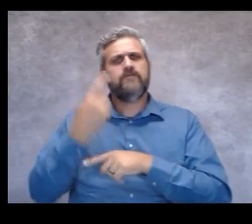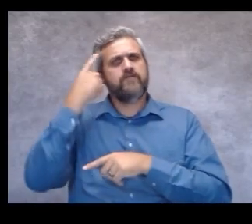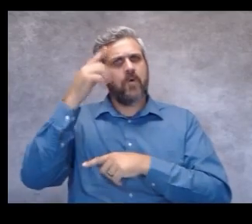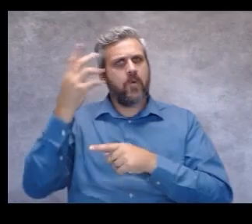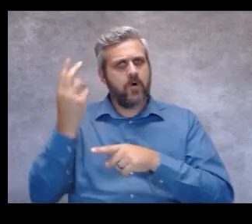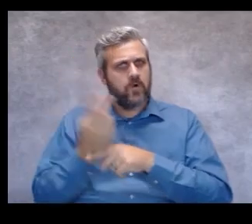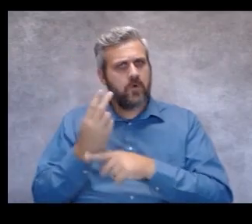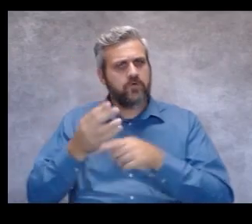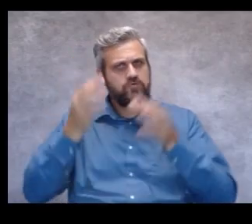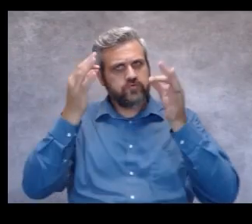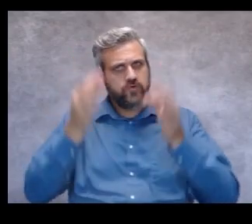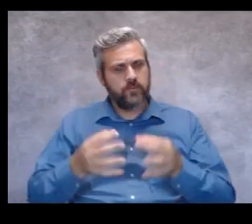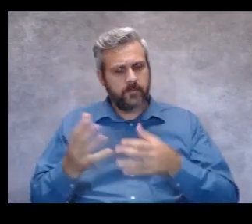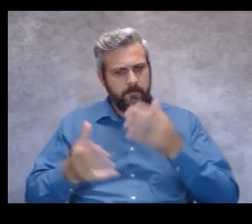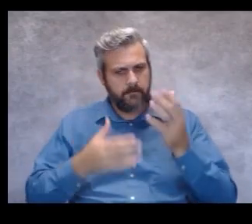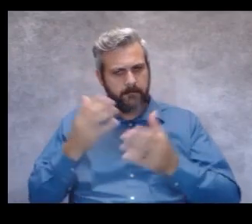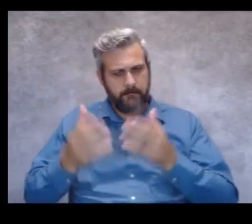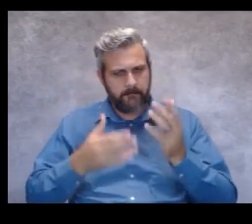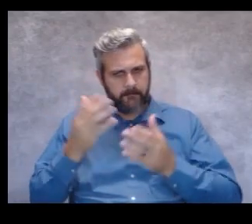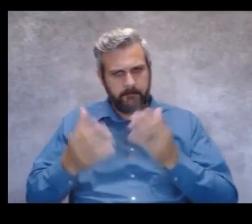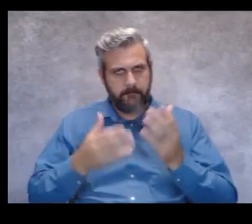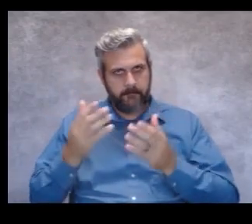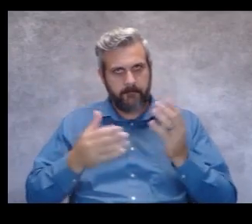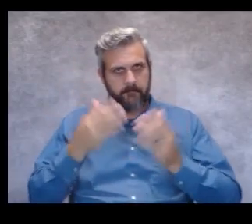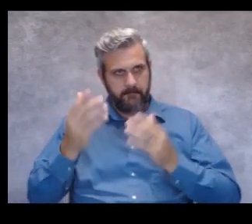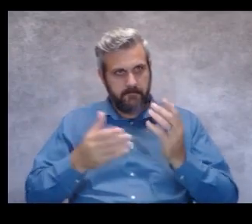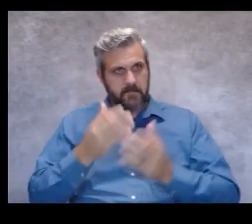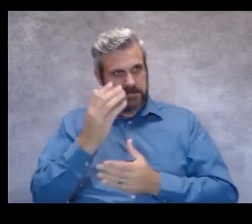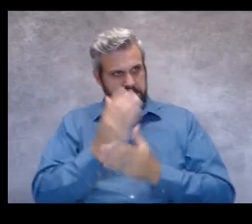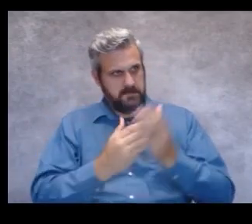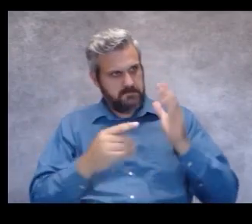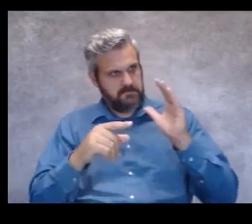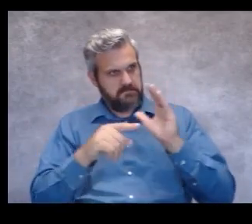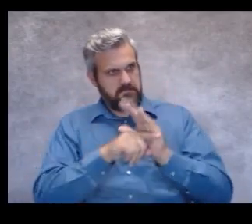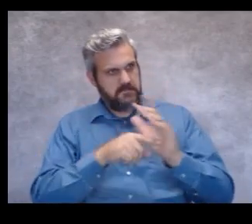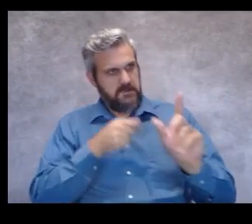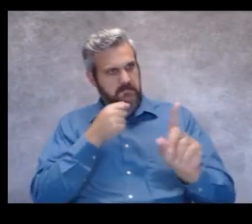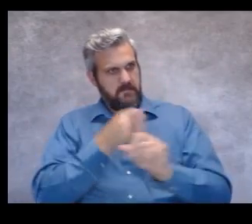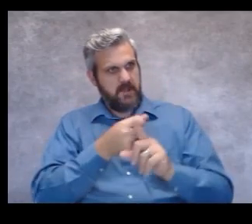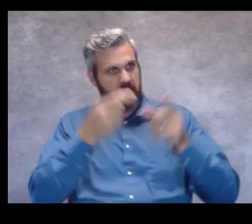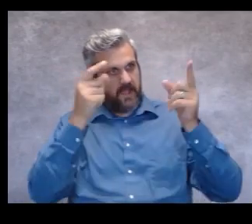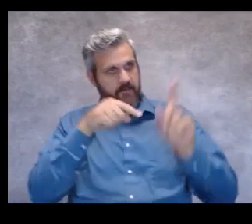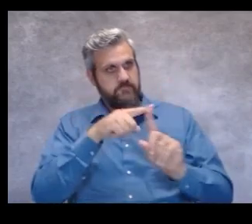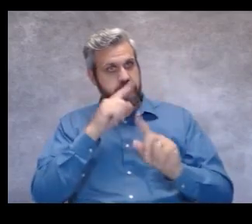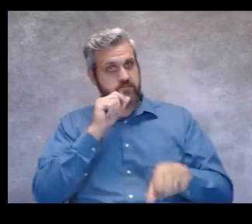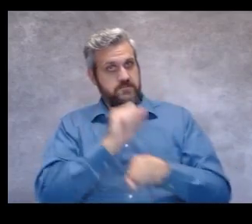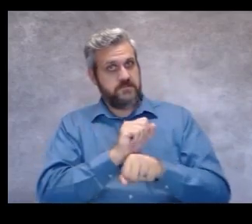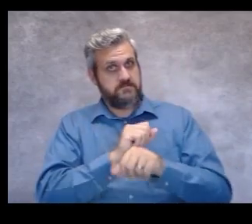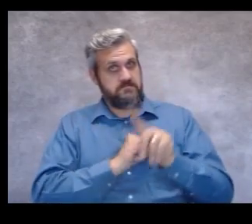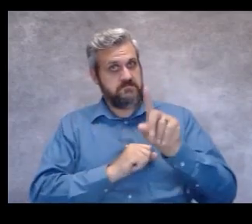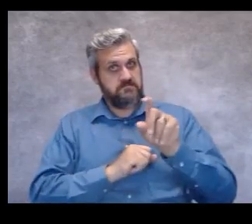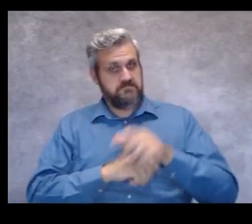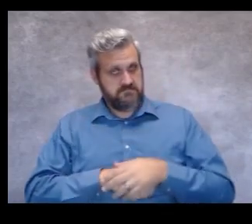whether dis uh desperate impact exists in a given scenario.